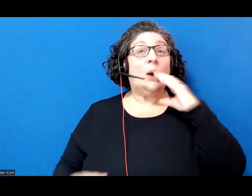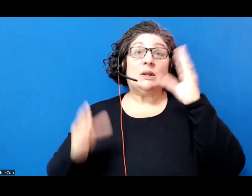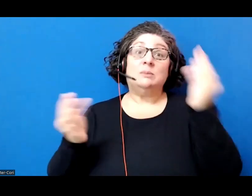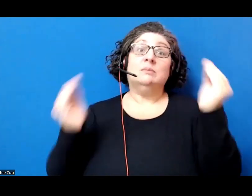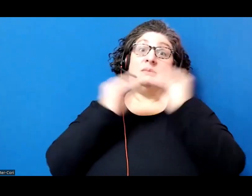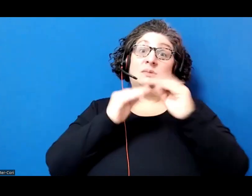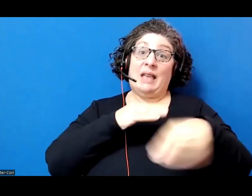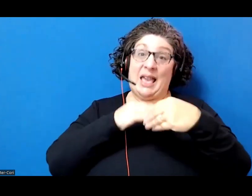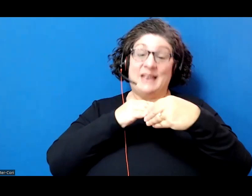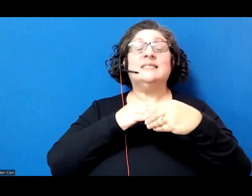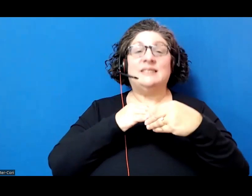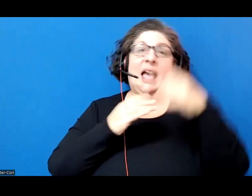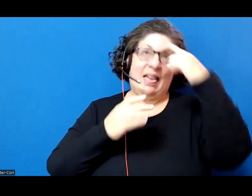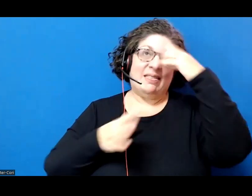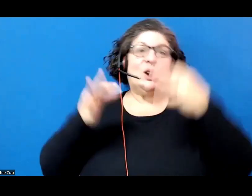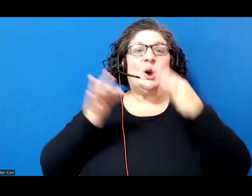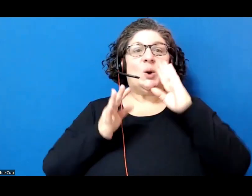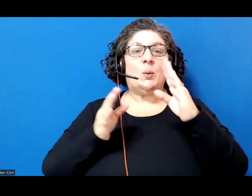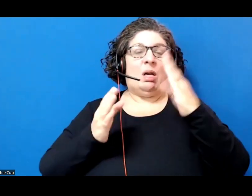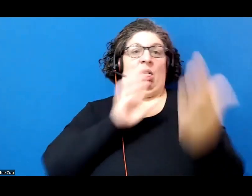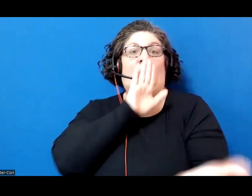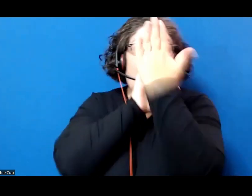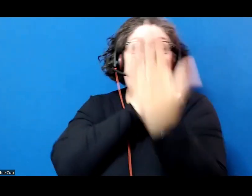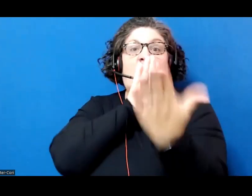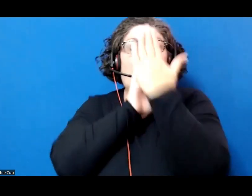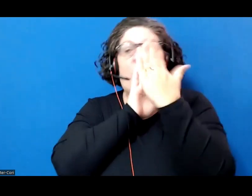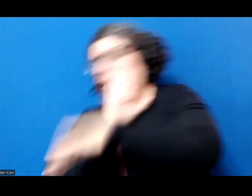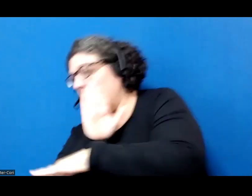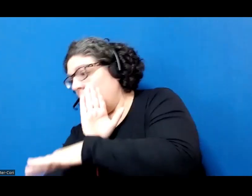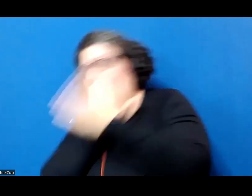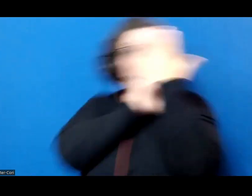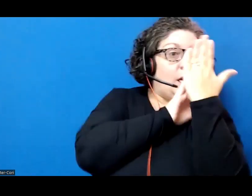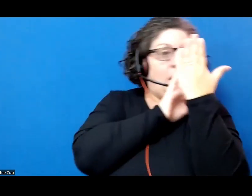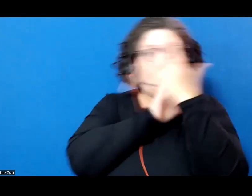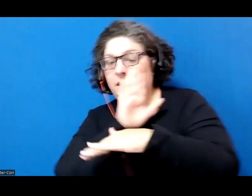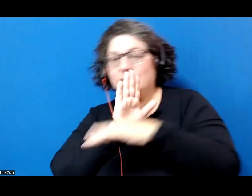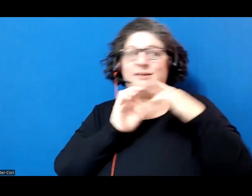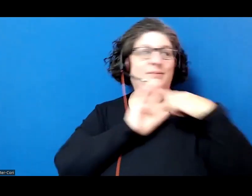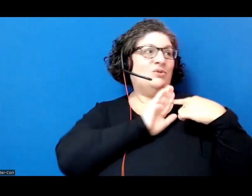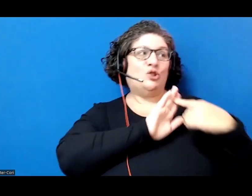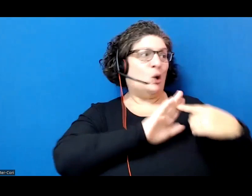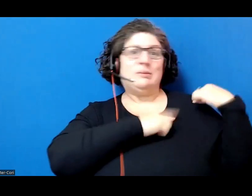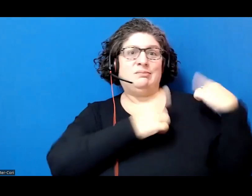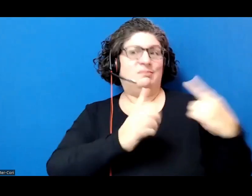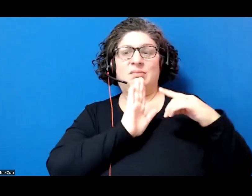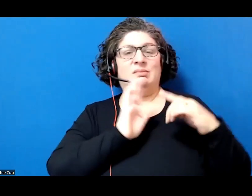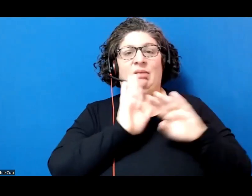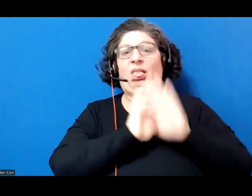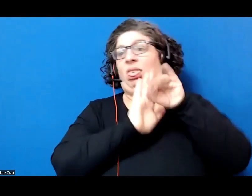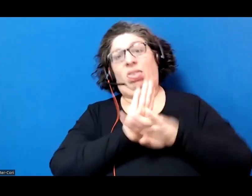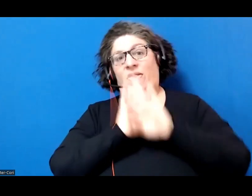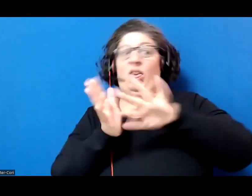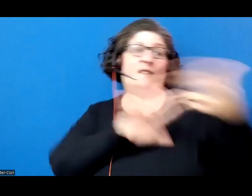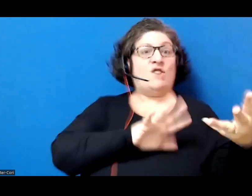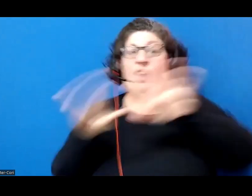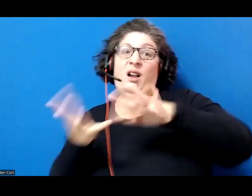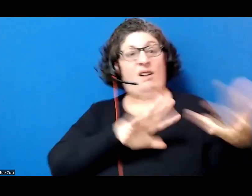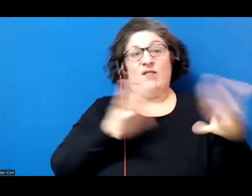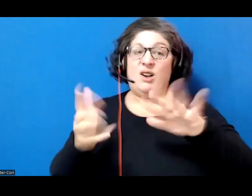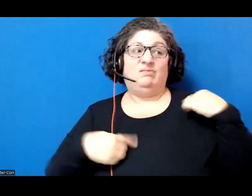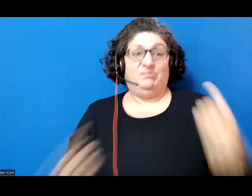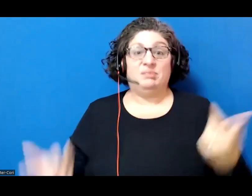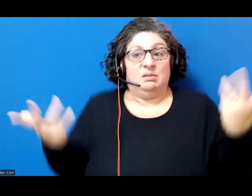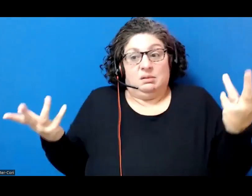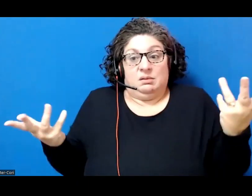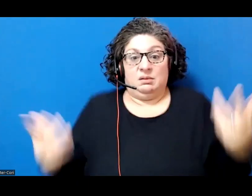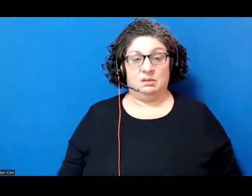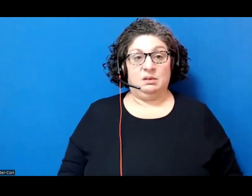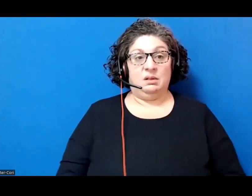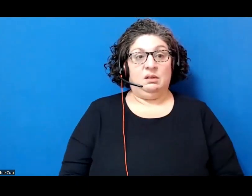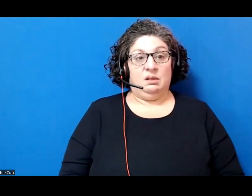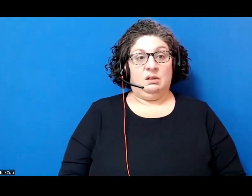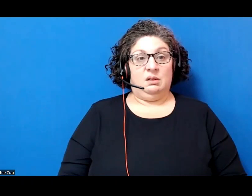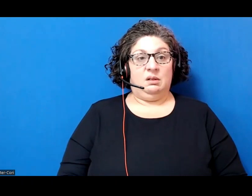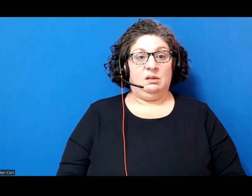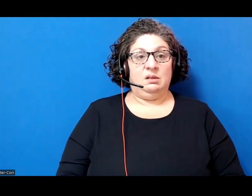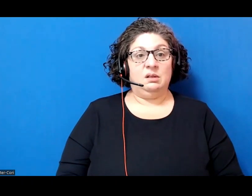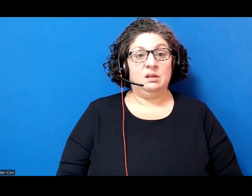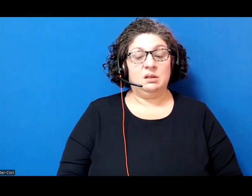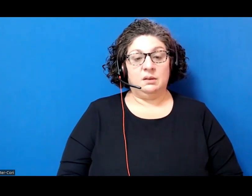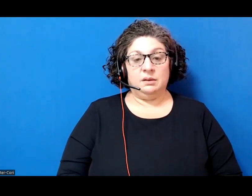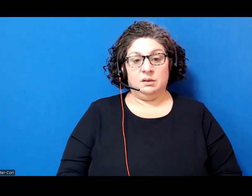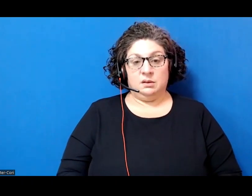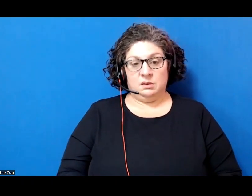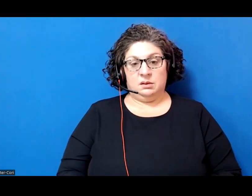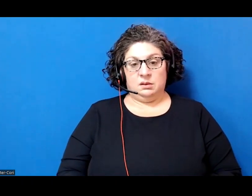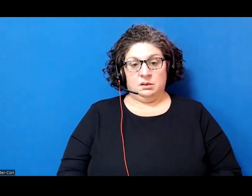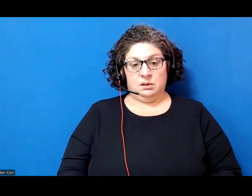I think the Court will be in our face inconsistent because that's what it's shown already.So